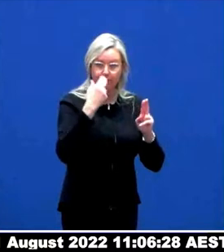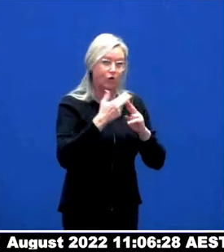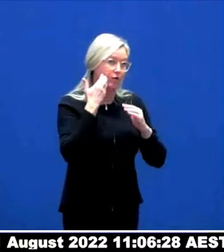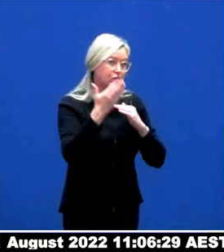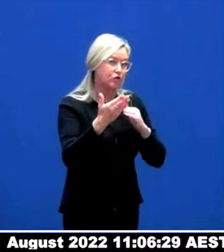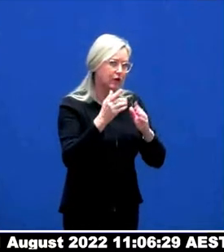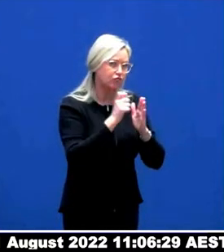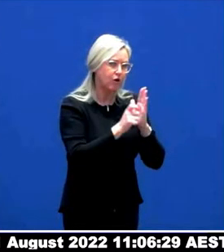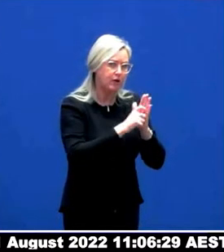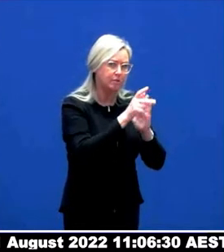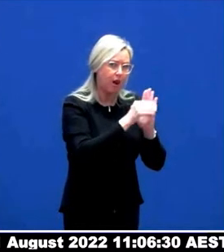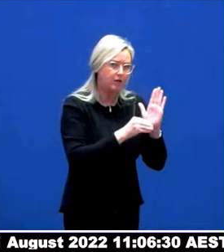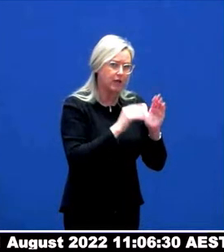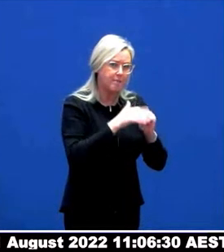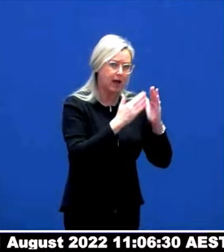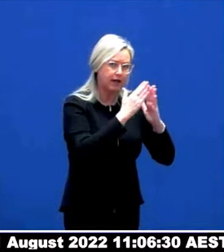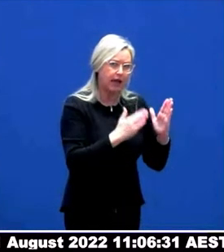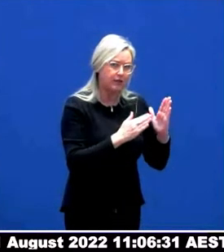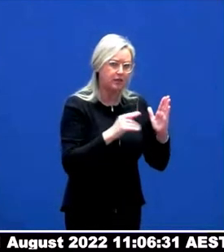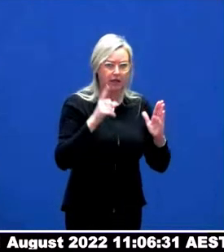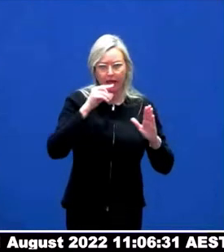That could certainly be in the future agreement.